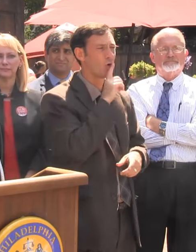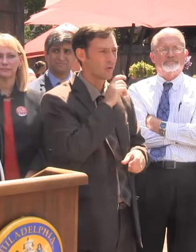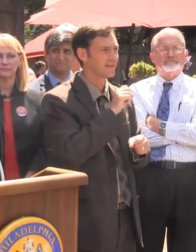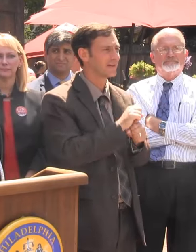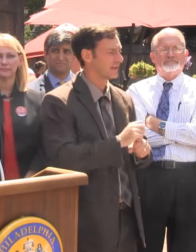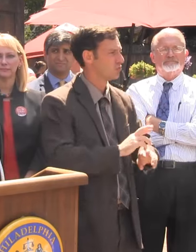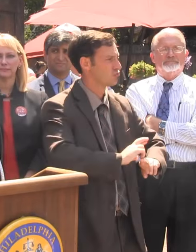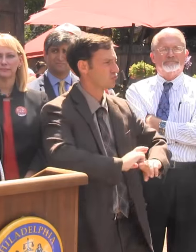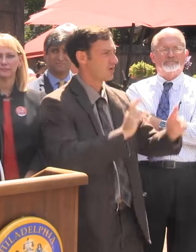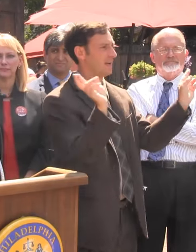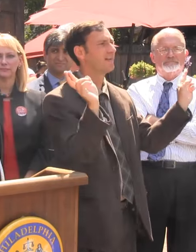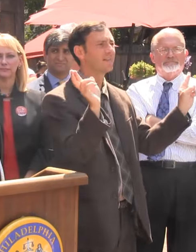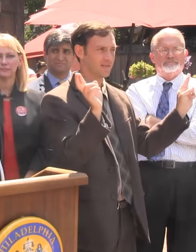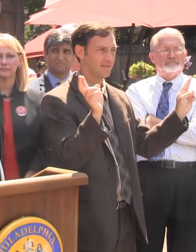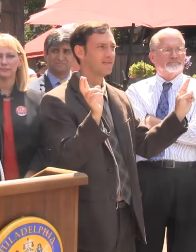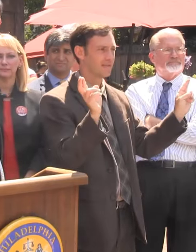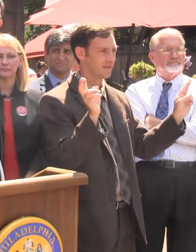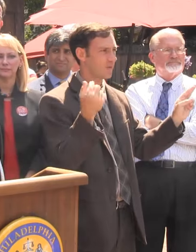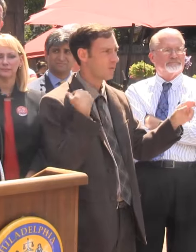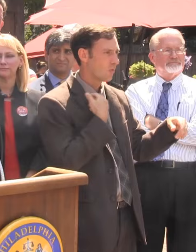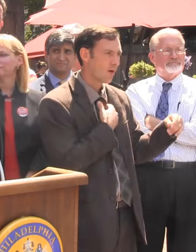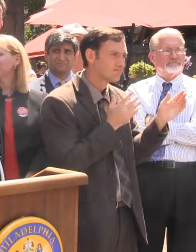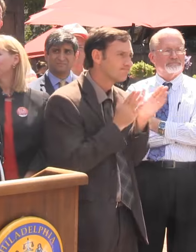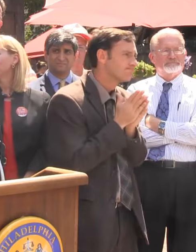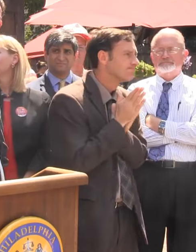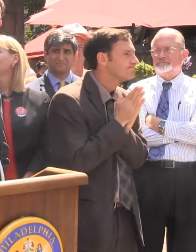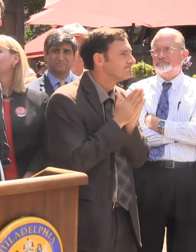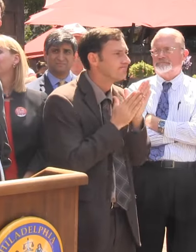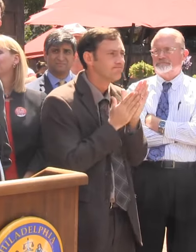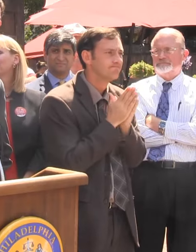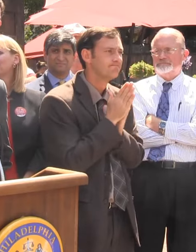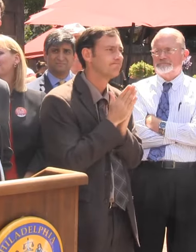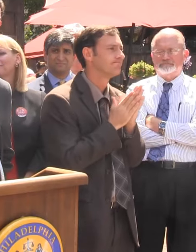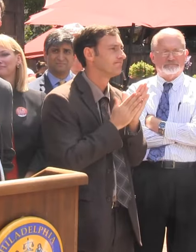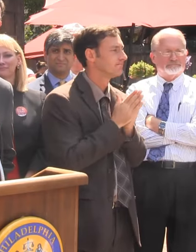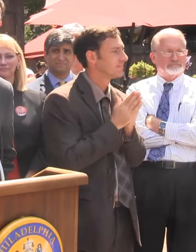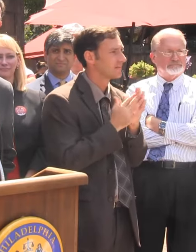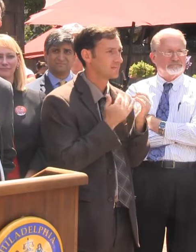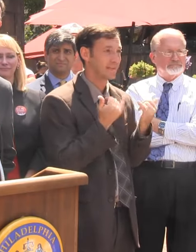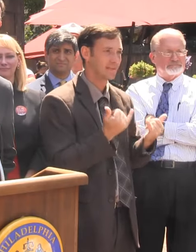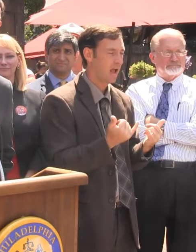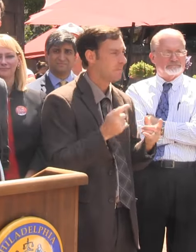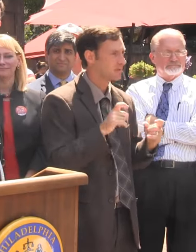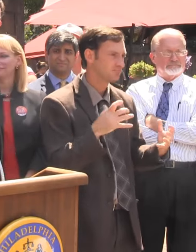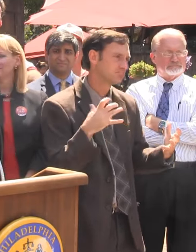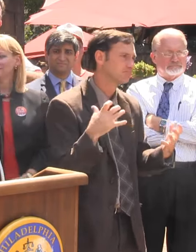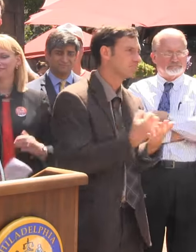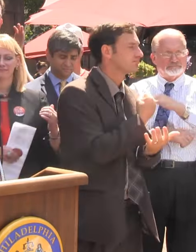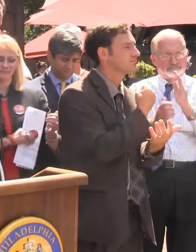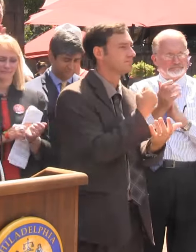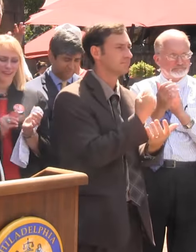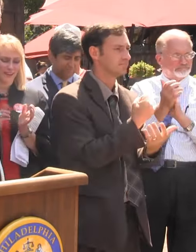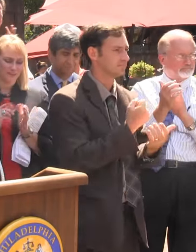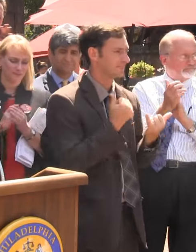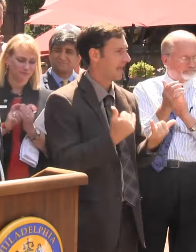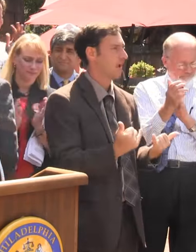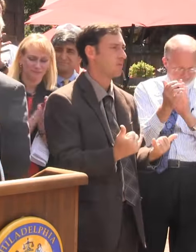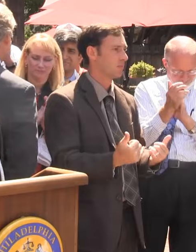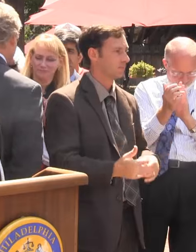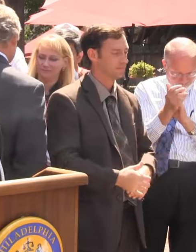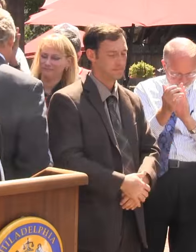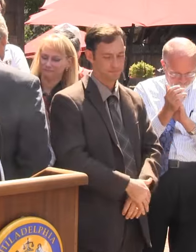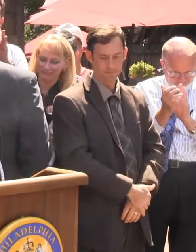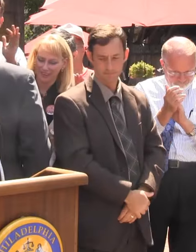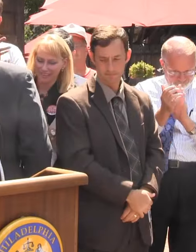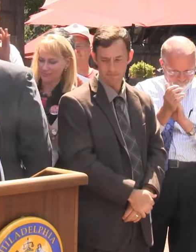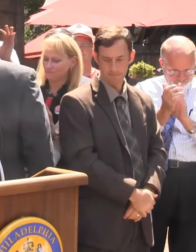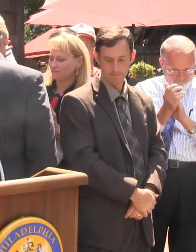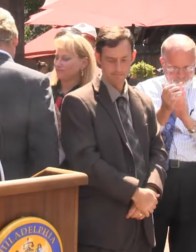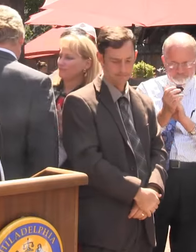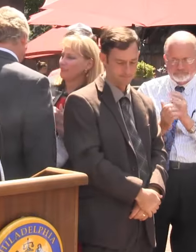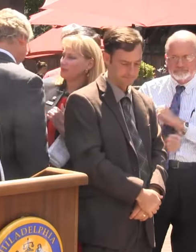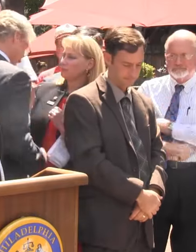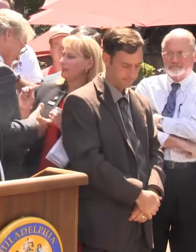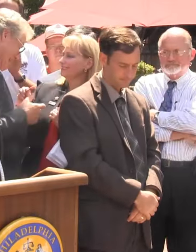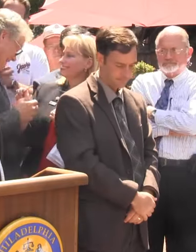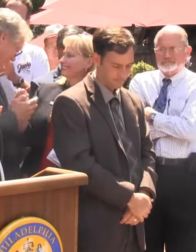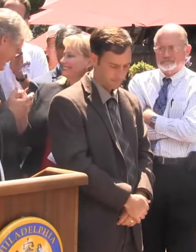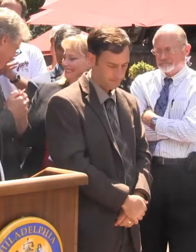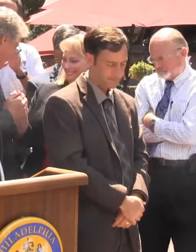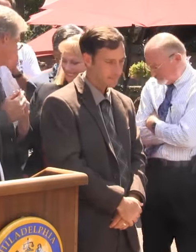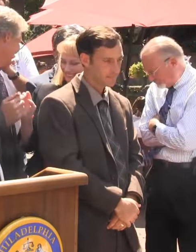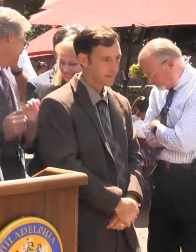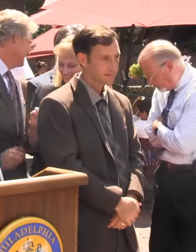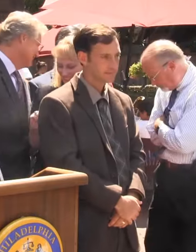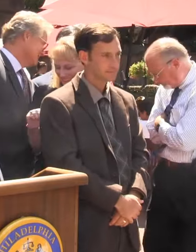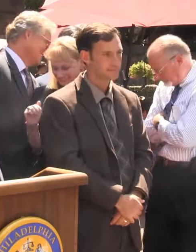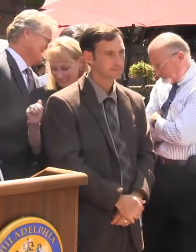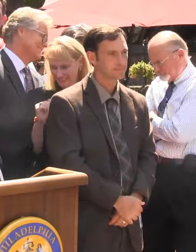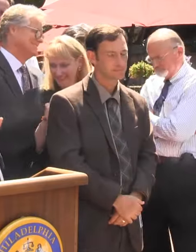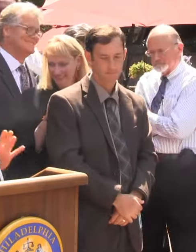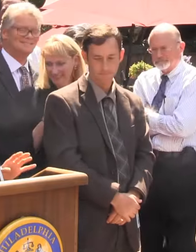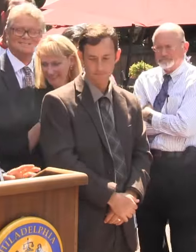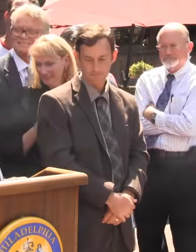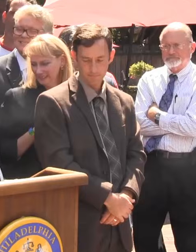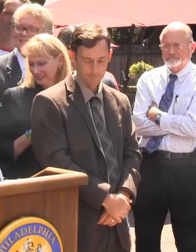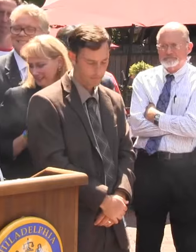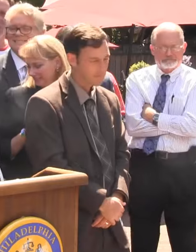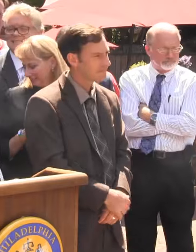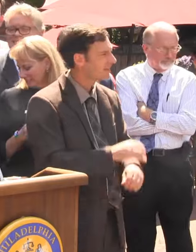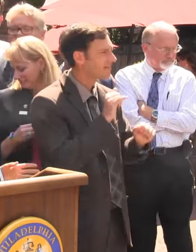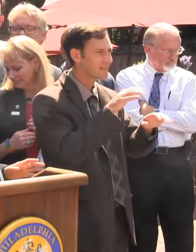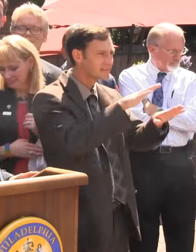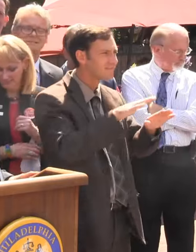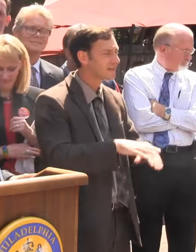ready. We're chomping at the bit. There's not a moment to lose. That's fantastic Rob,